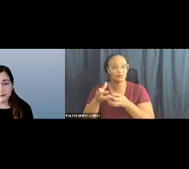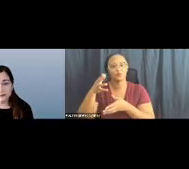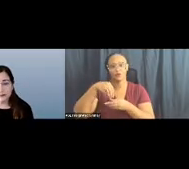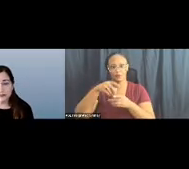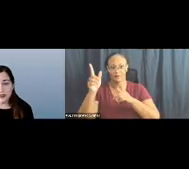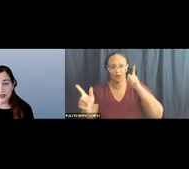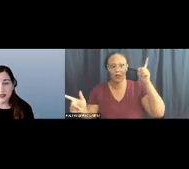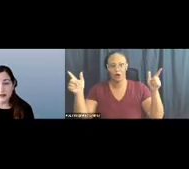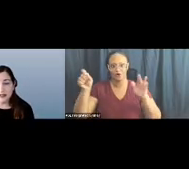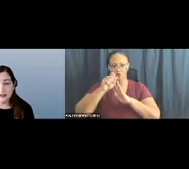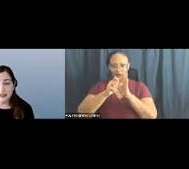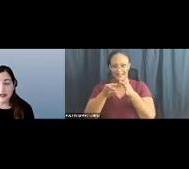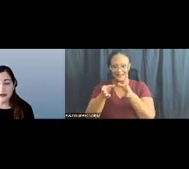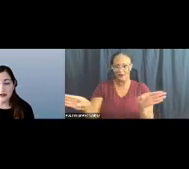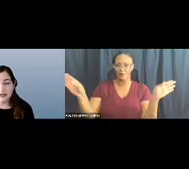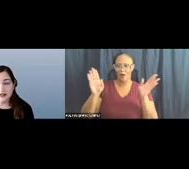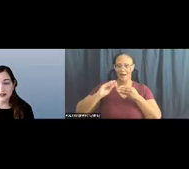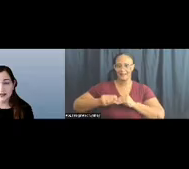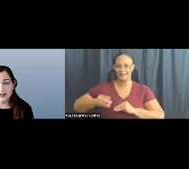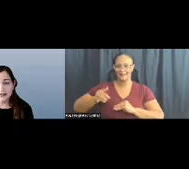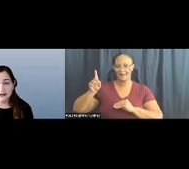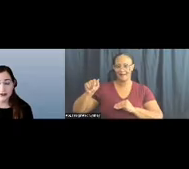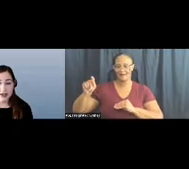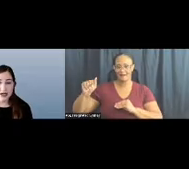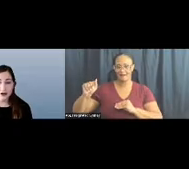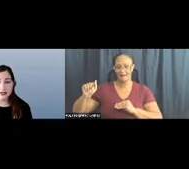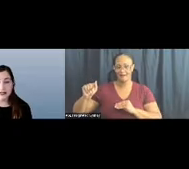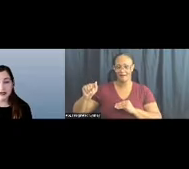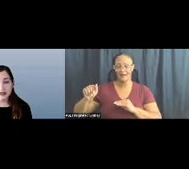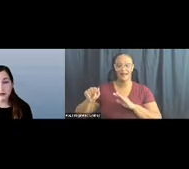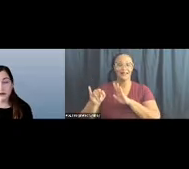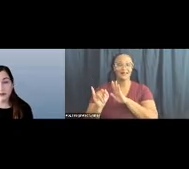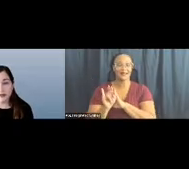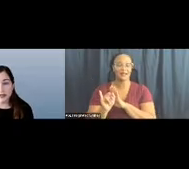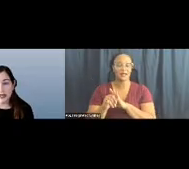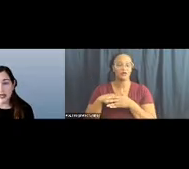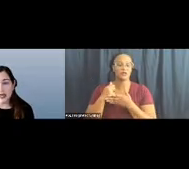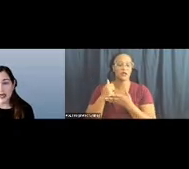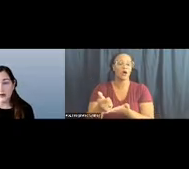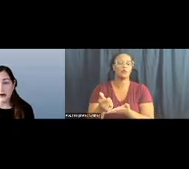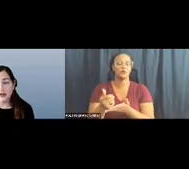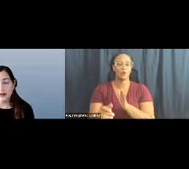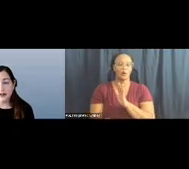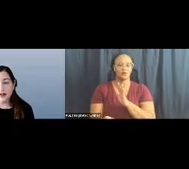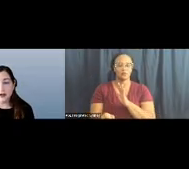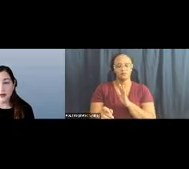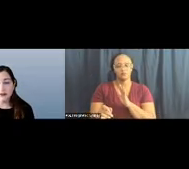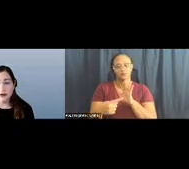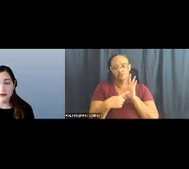data. The indicators assist in identifying areas needing improvement and where you can evaluate